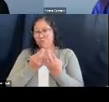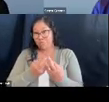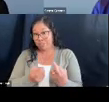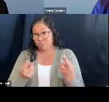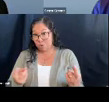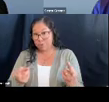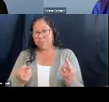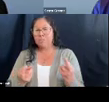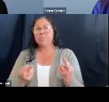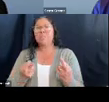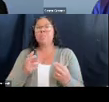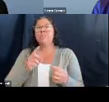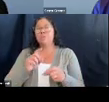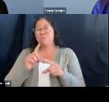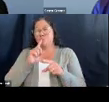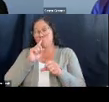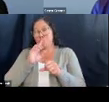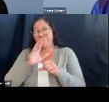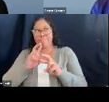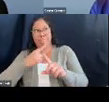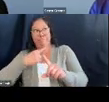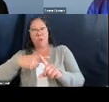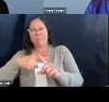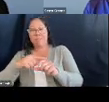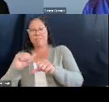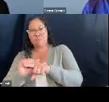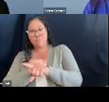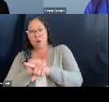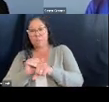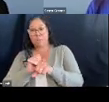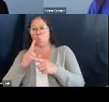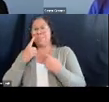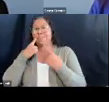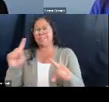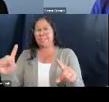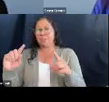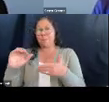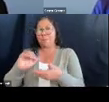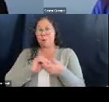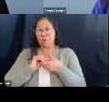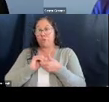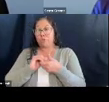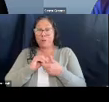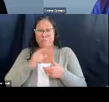promising practice and or successful partnership. And in this session, we touch on all of these